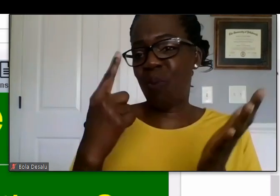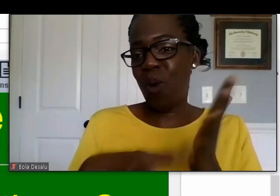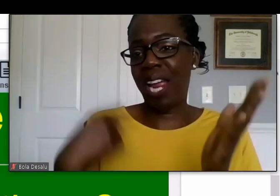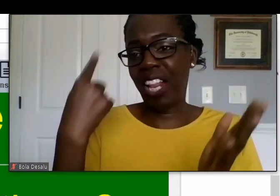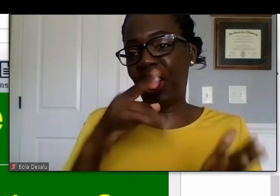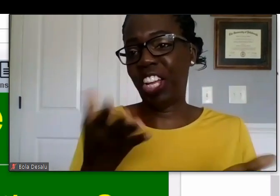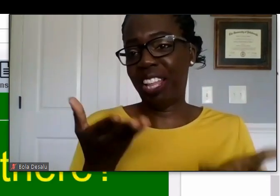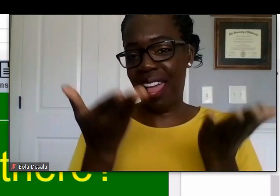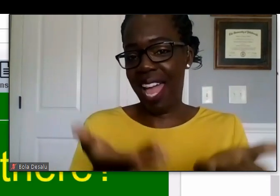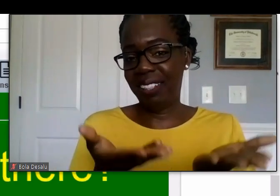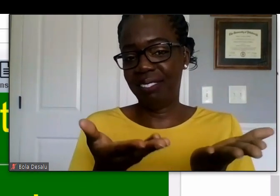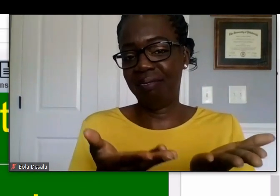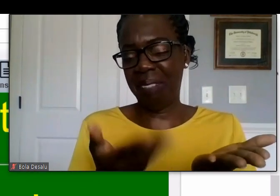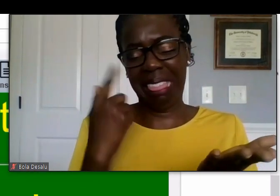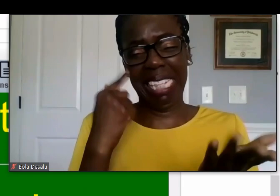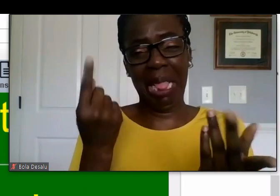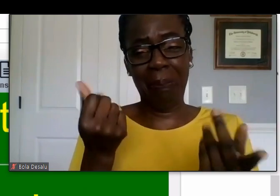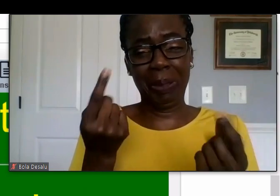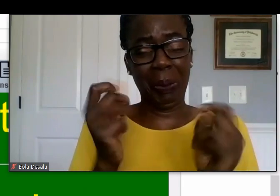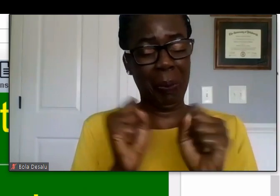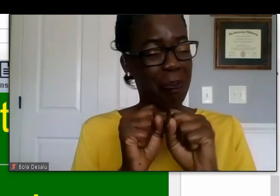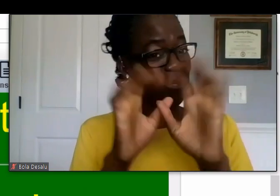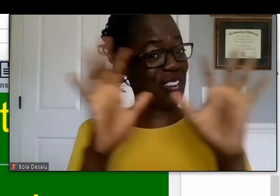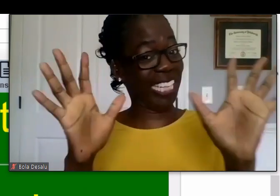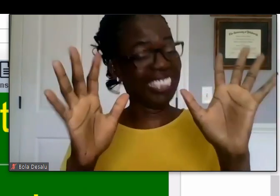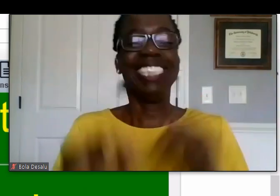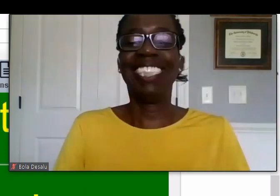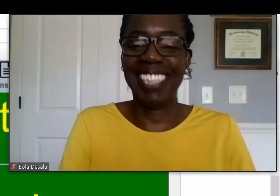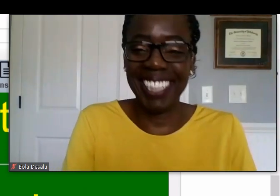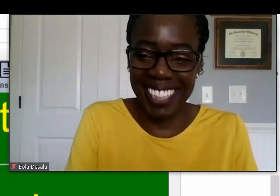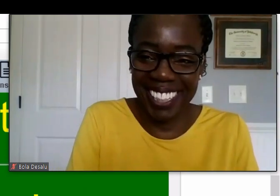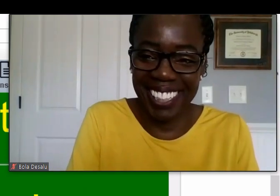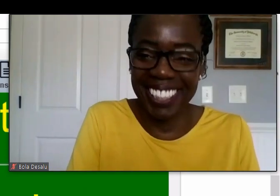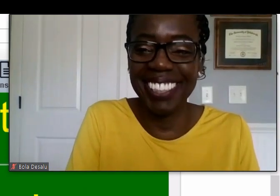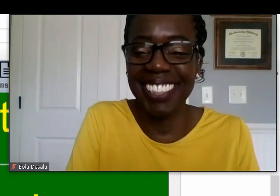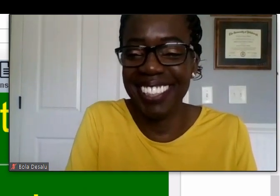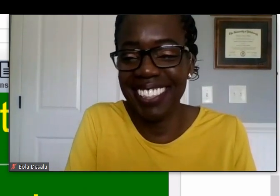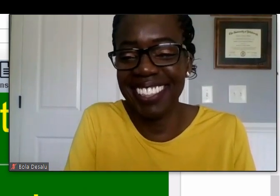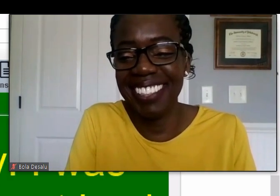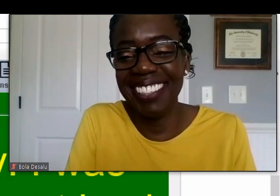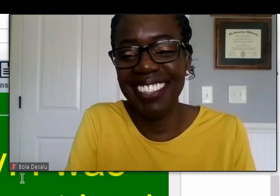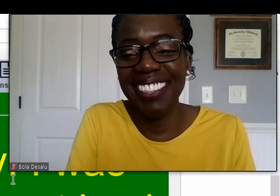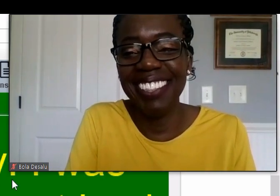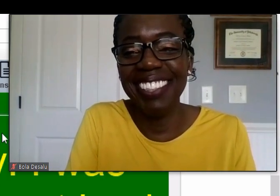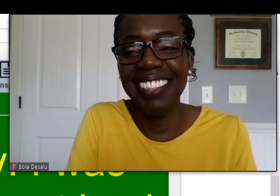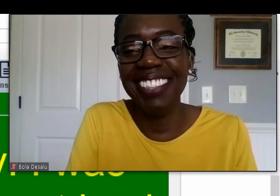And that's the sample. That's what it would look like - it's a little too bright